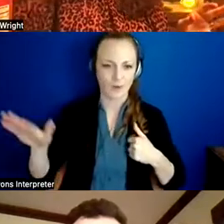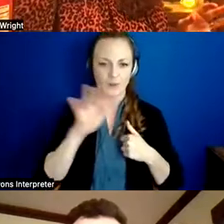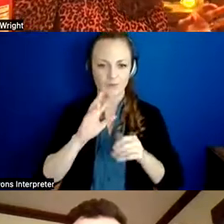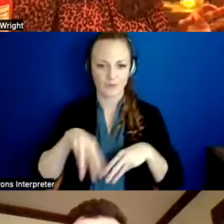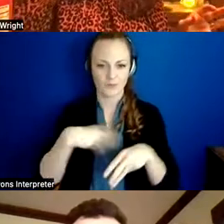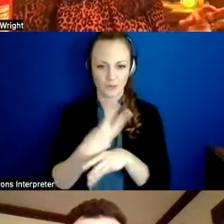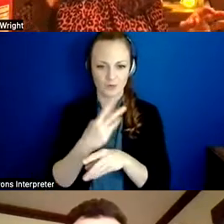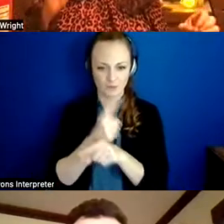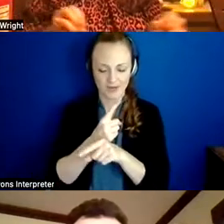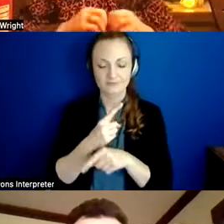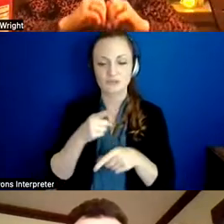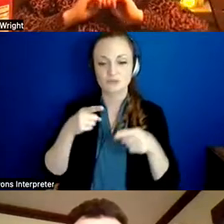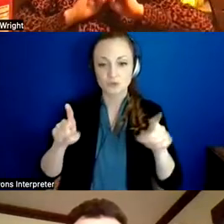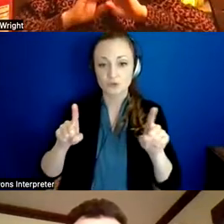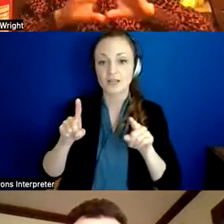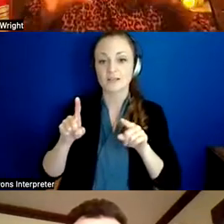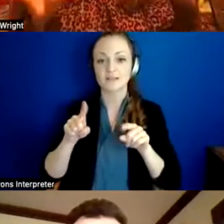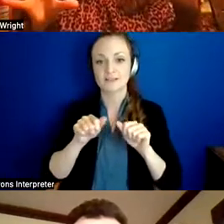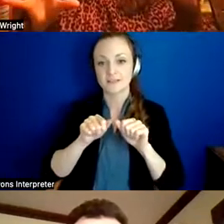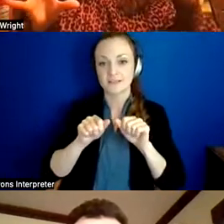that I mentioned. 19:34:37 Jews went to all different parts